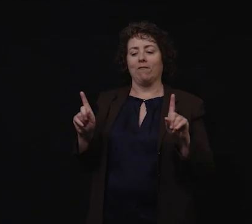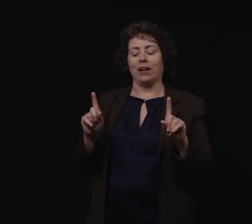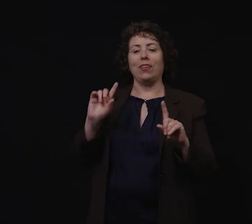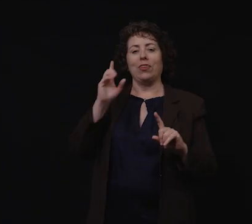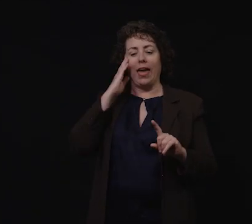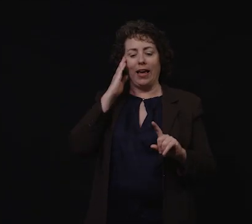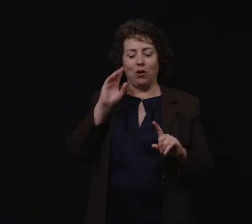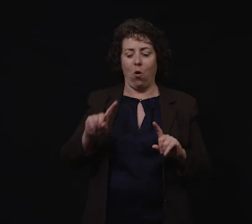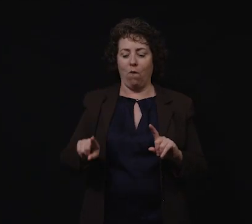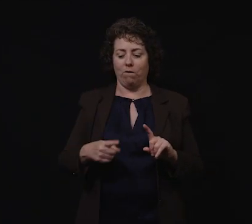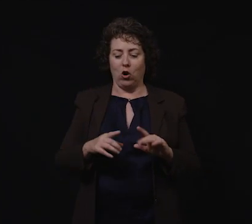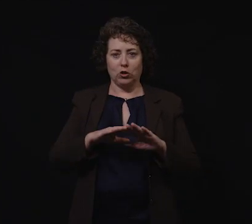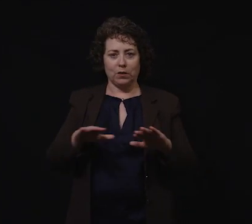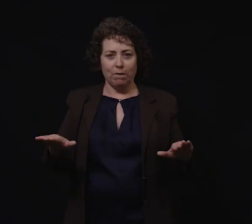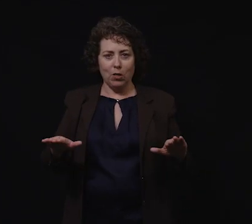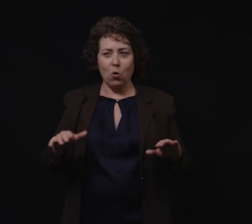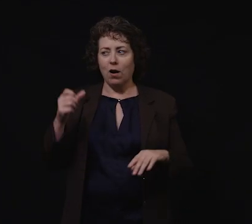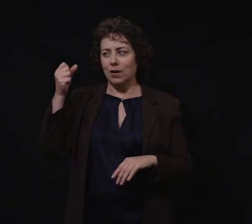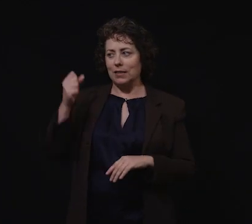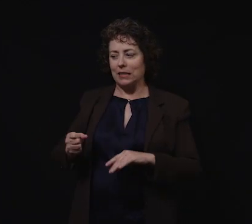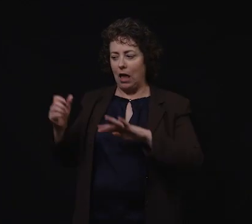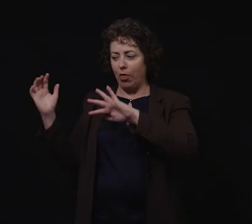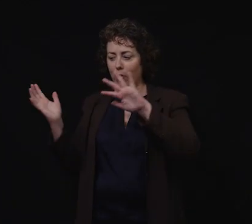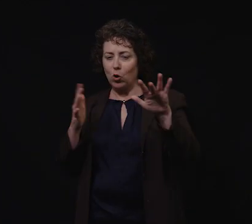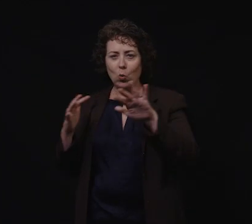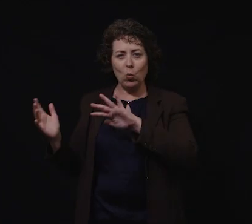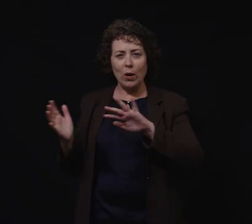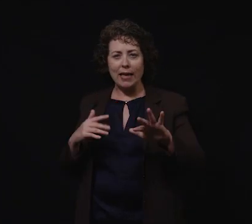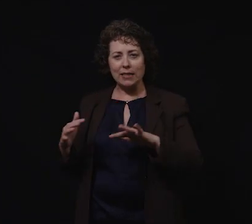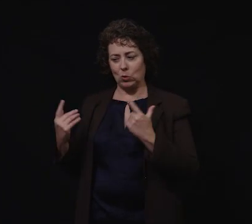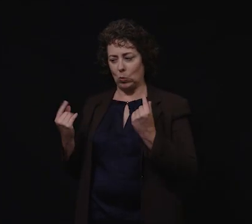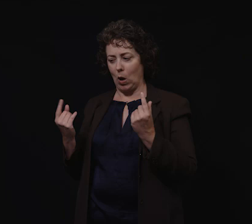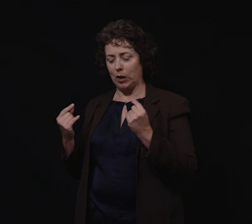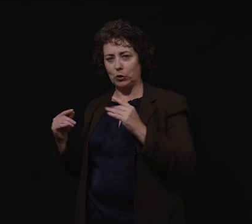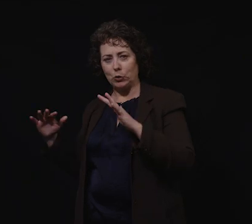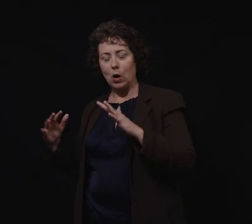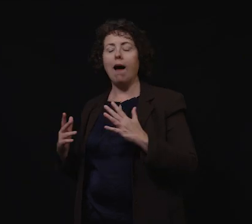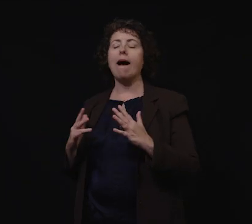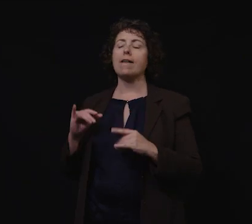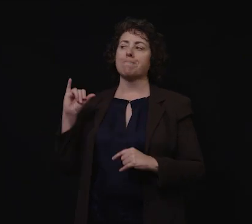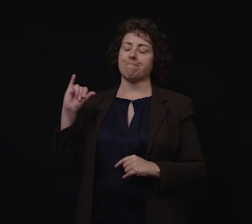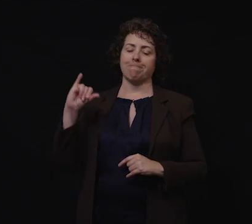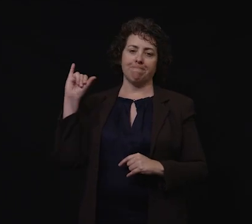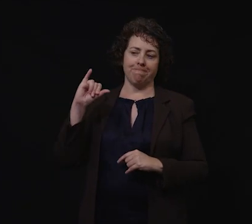They know what the southern wind tides do and they need to know that they have shelters that they can go to